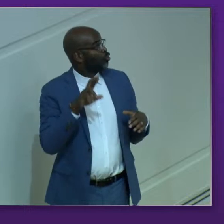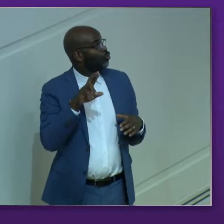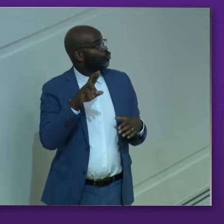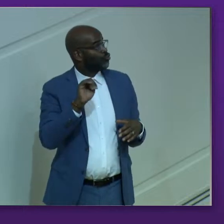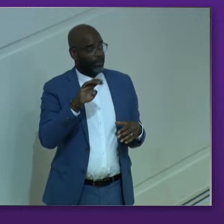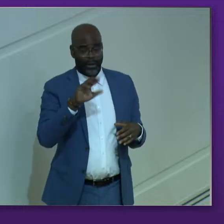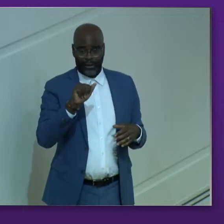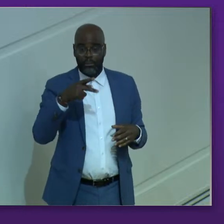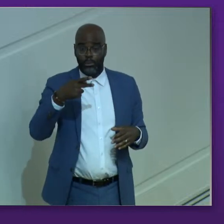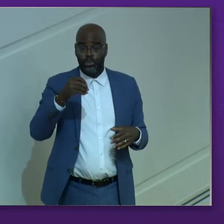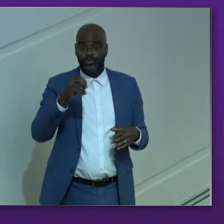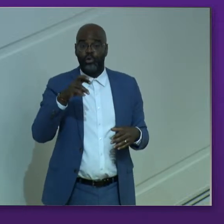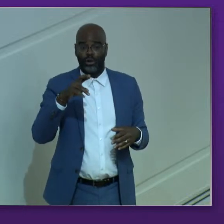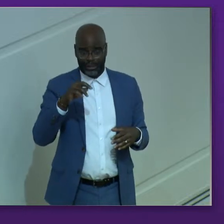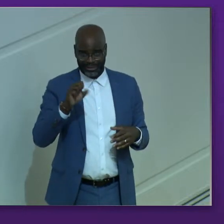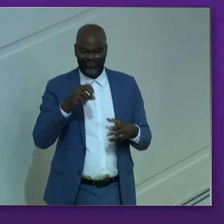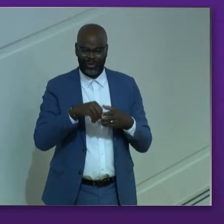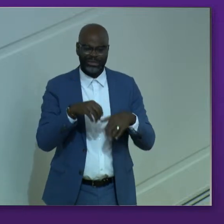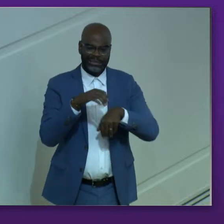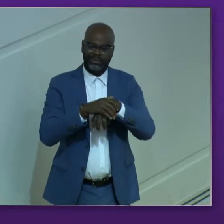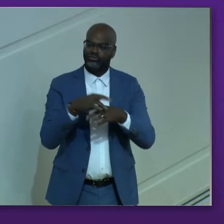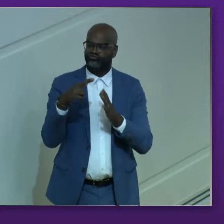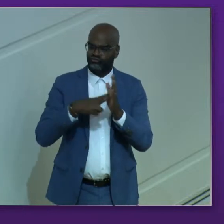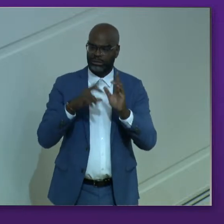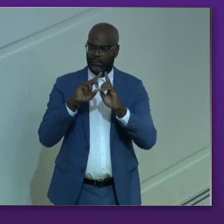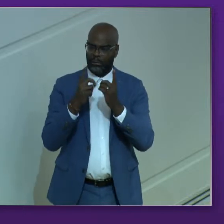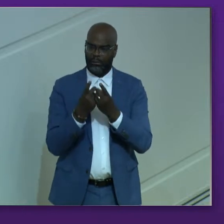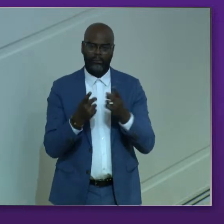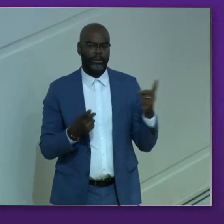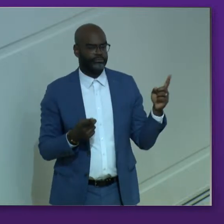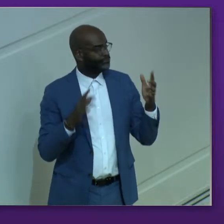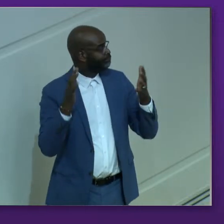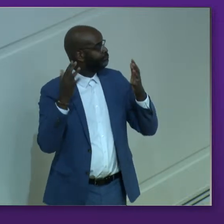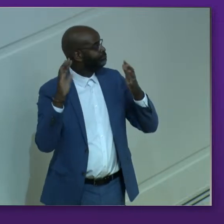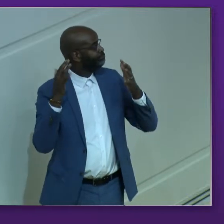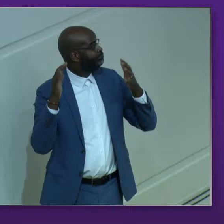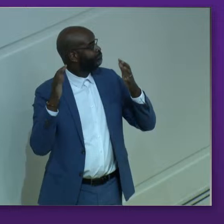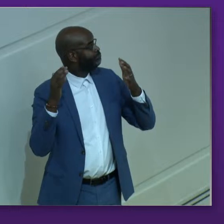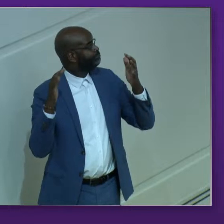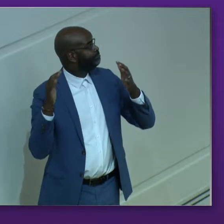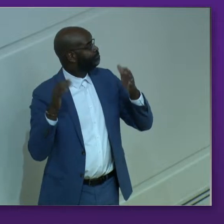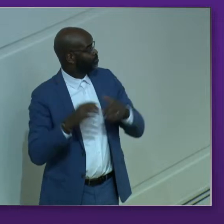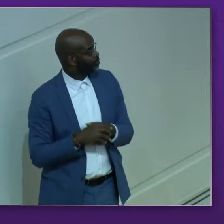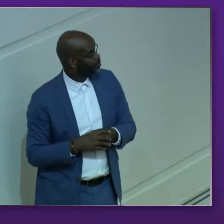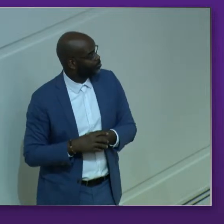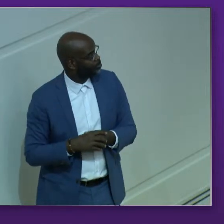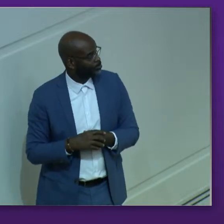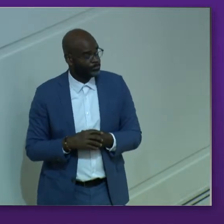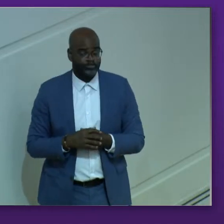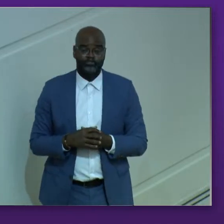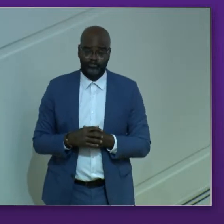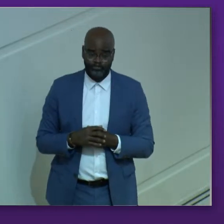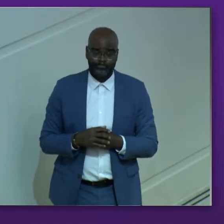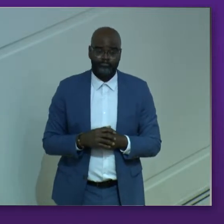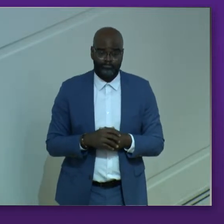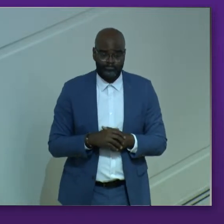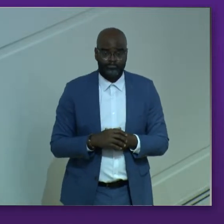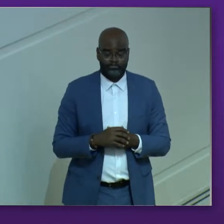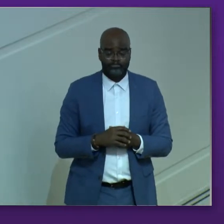TO STUDENTS WHO WE SERVE CURRENTLY AND THE RESIDENTS WH WE SEEK TO SERVE. ANOTHER OUTSTANDING FACULTY MEMBER